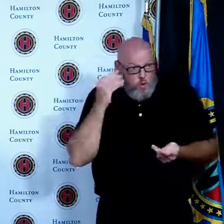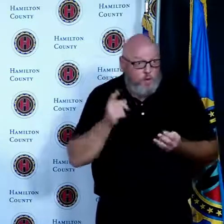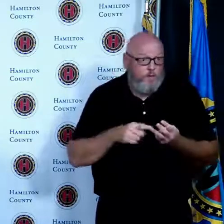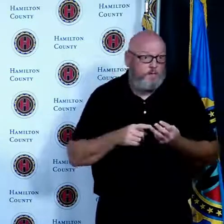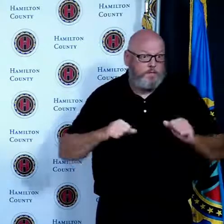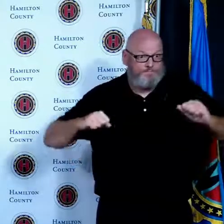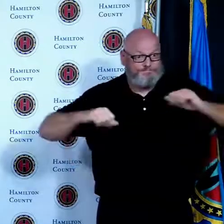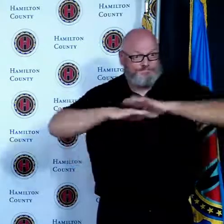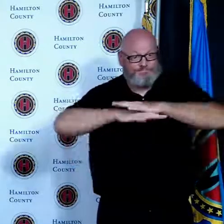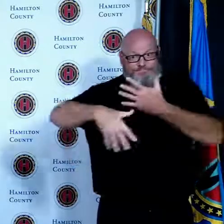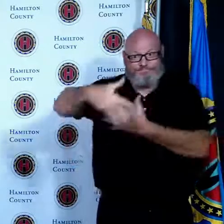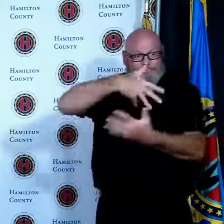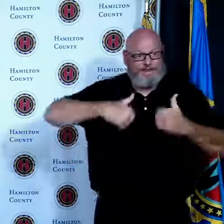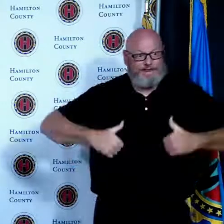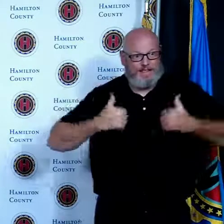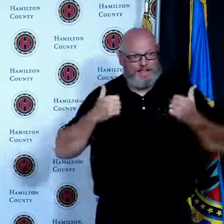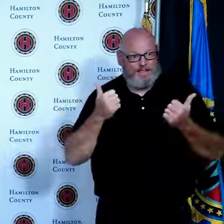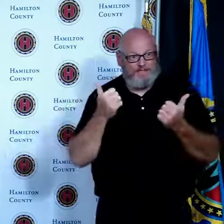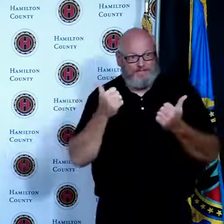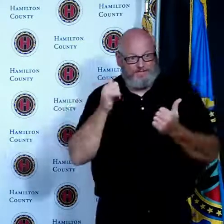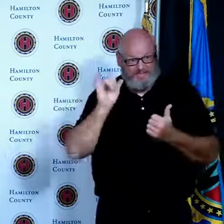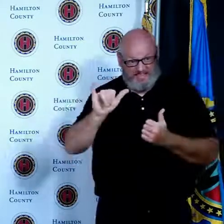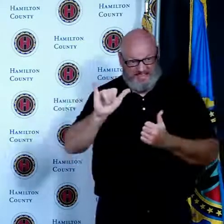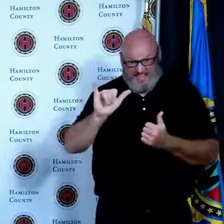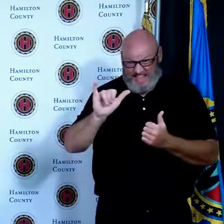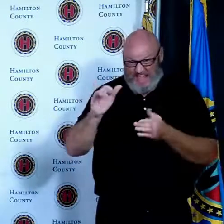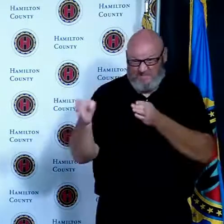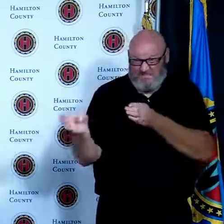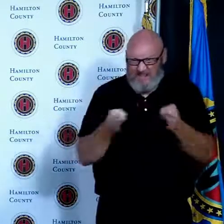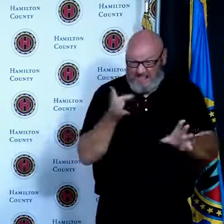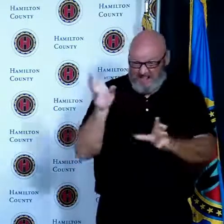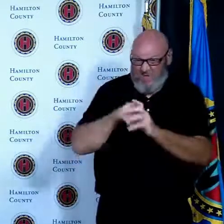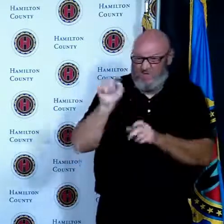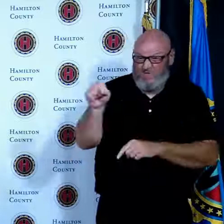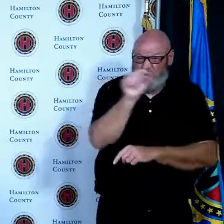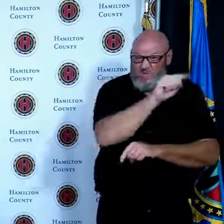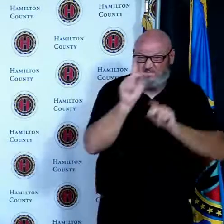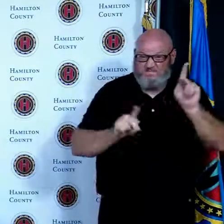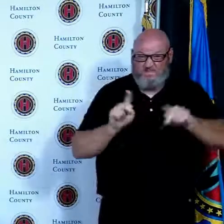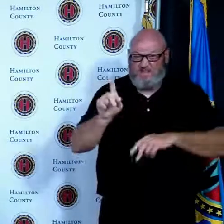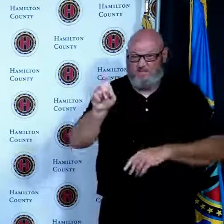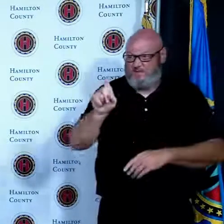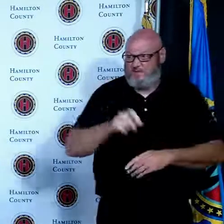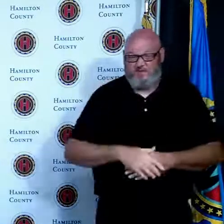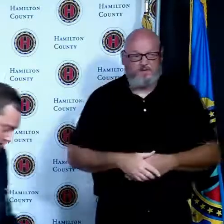think I'll let Britney take it but can follow up with any additional questions